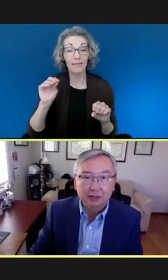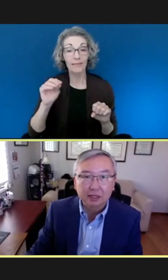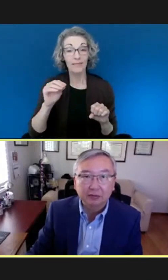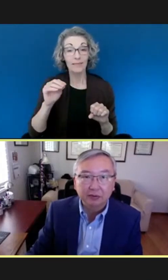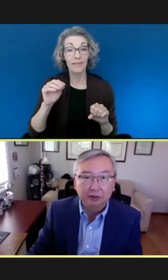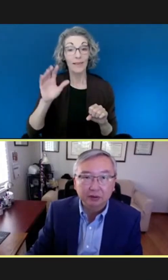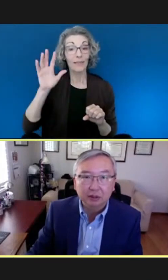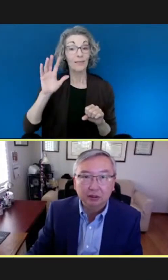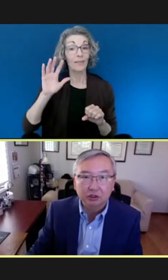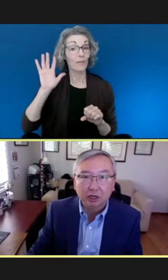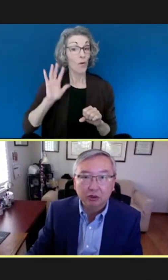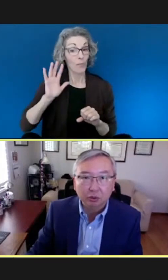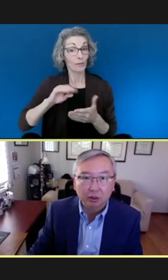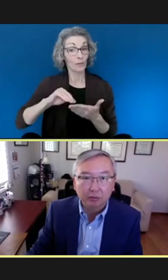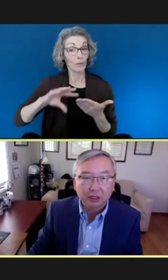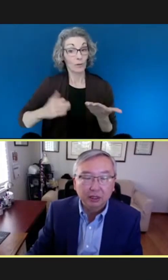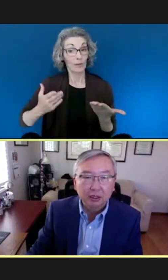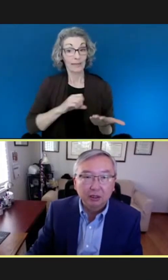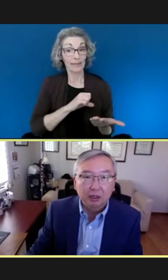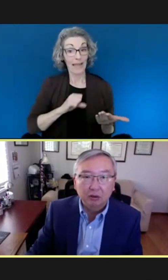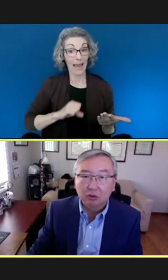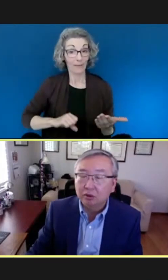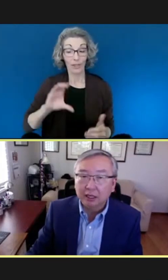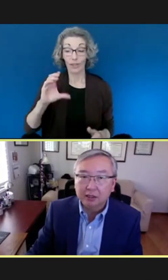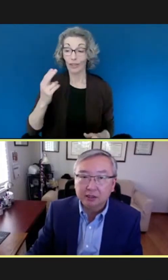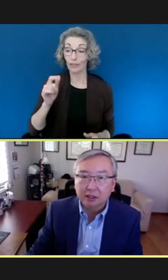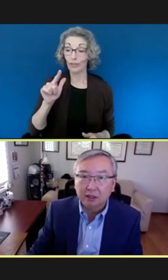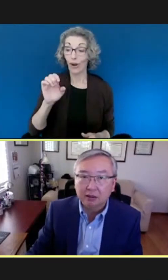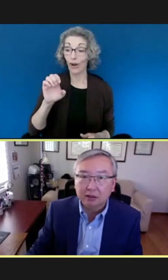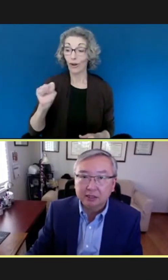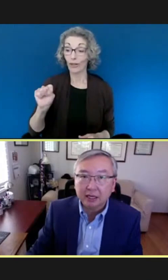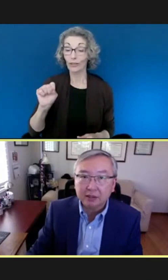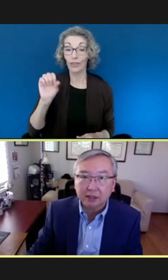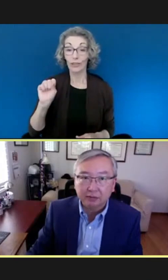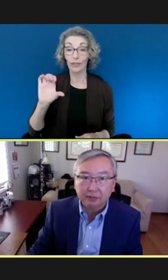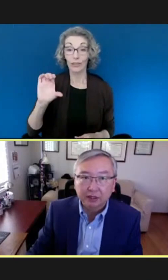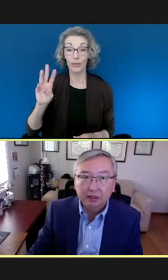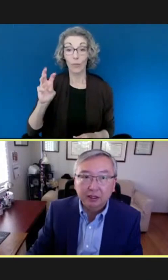Charles Schwab, who has dyslexia.